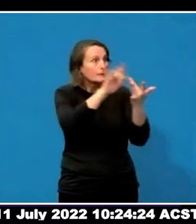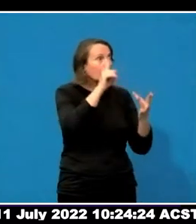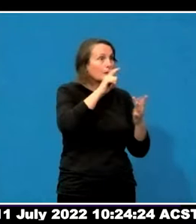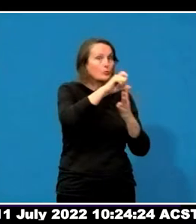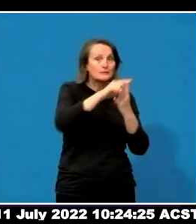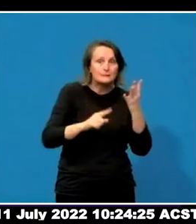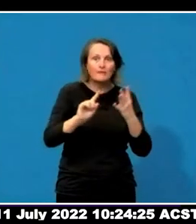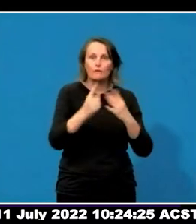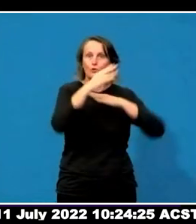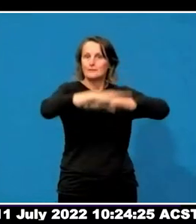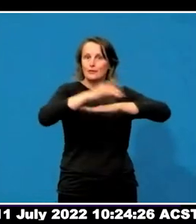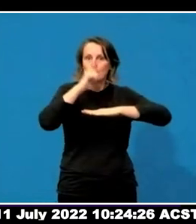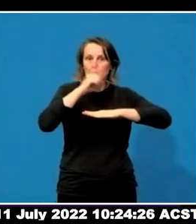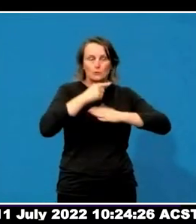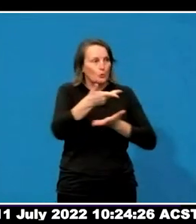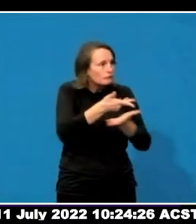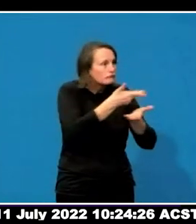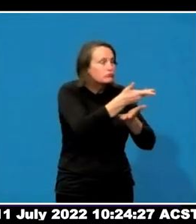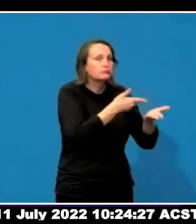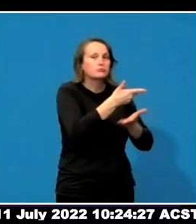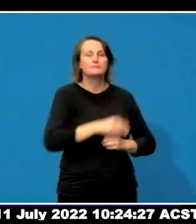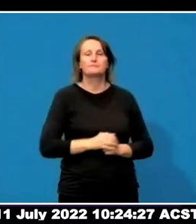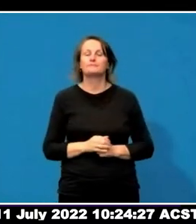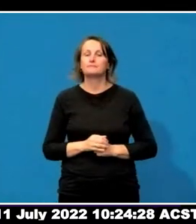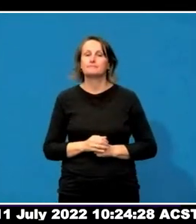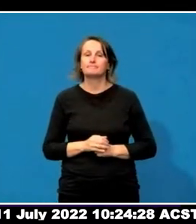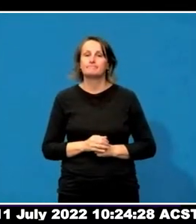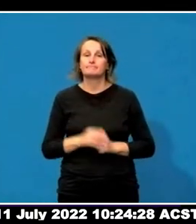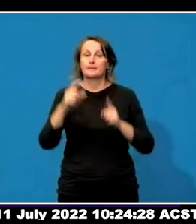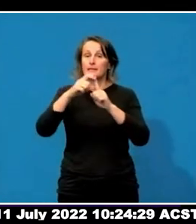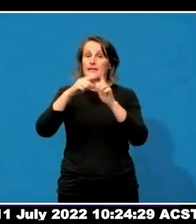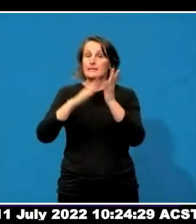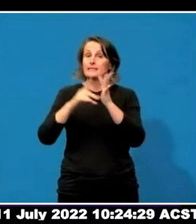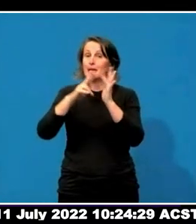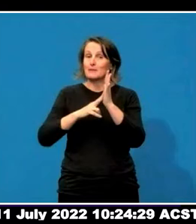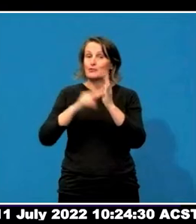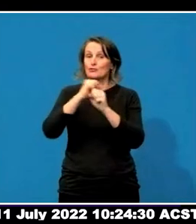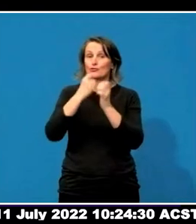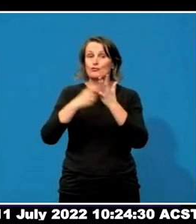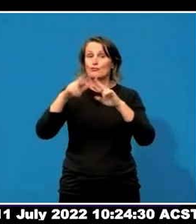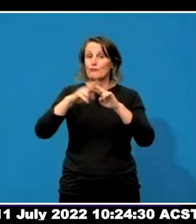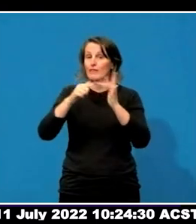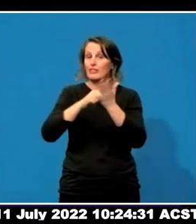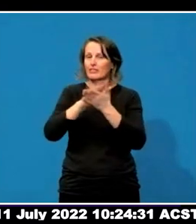experiences. Mr Damian Griffis, the CEO of FPDN is a member of the Royal Commission's